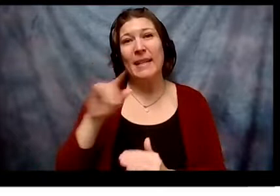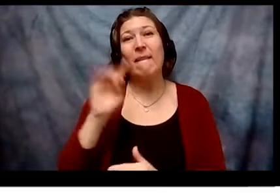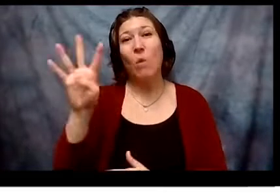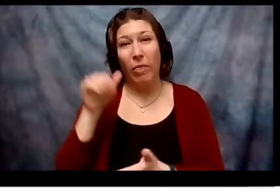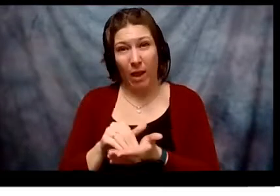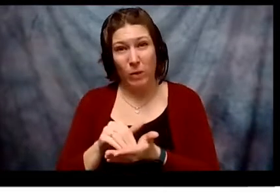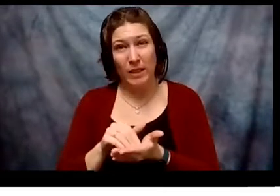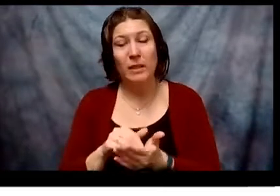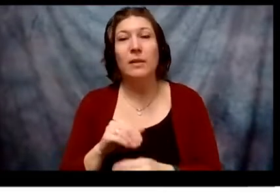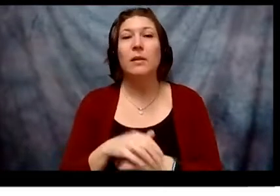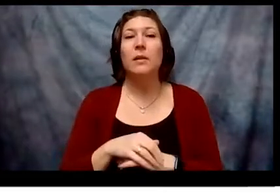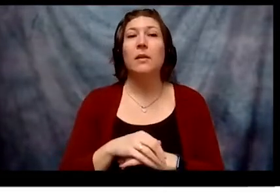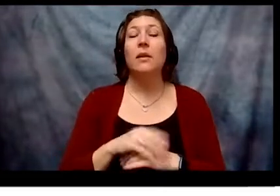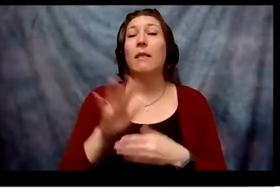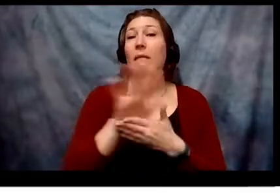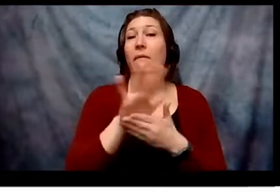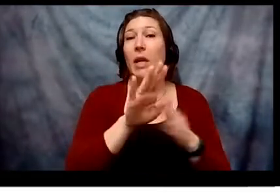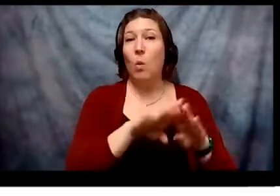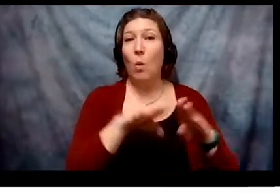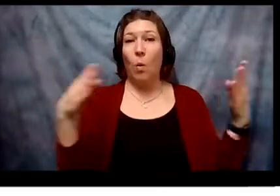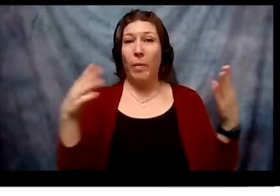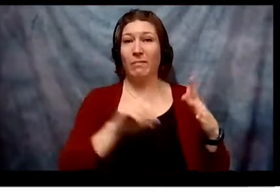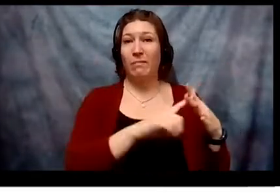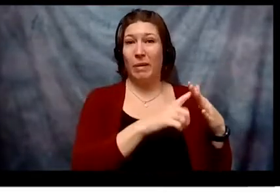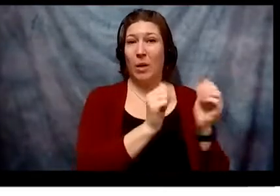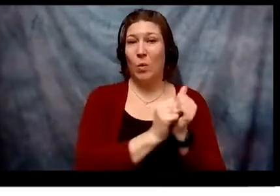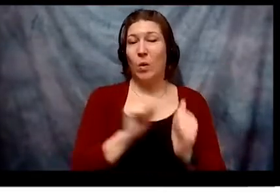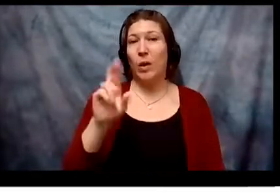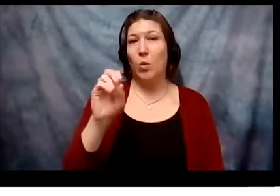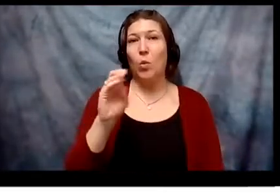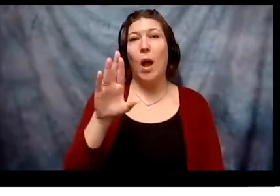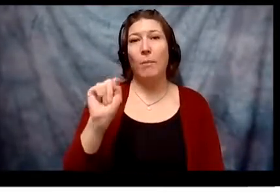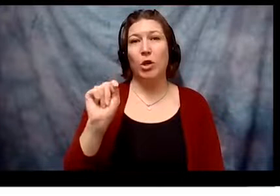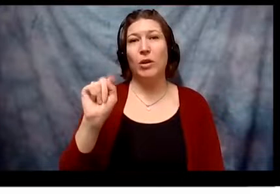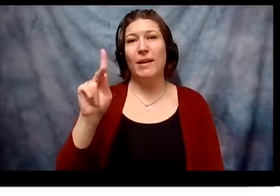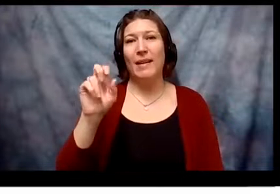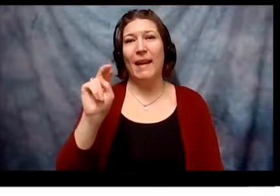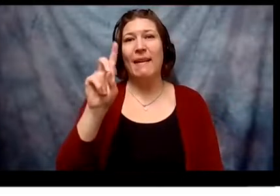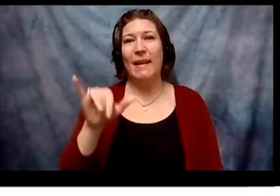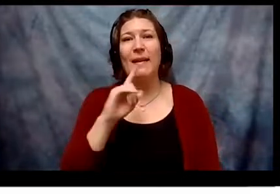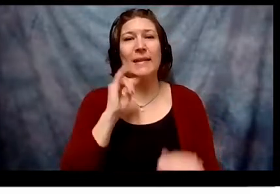The video opens showing Robert Kennedy being interviewed about Willowbrook